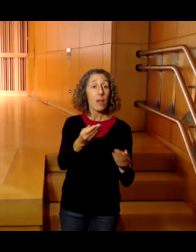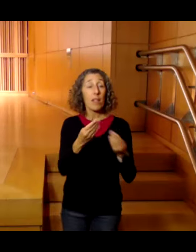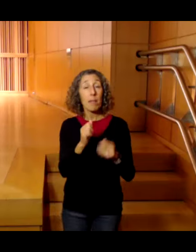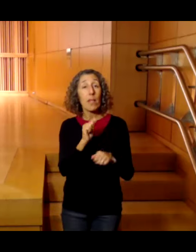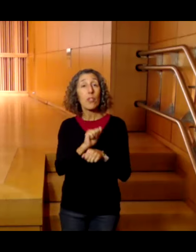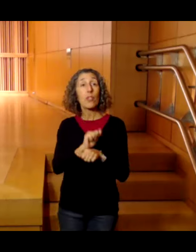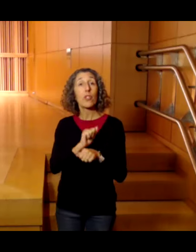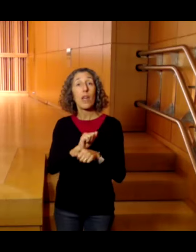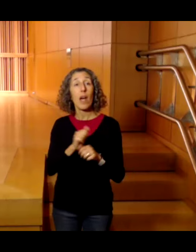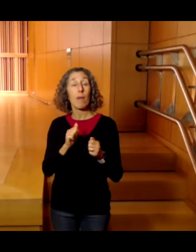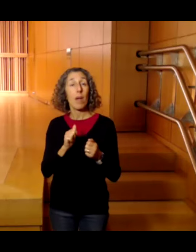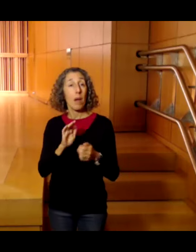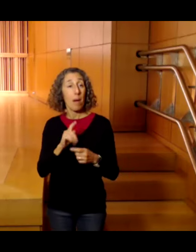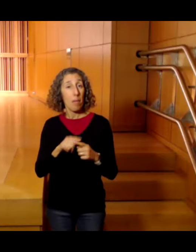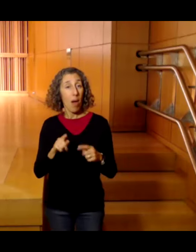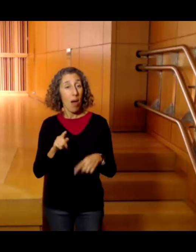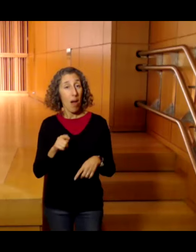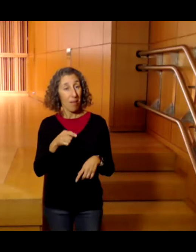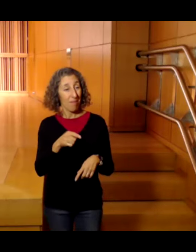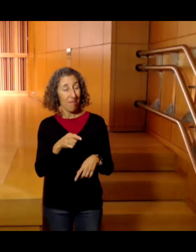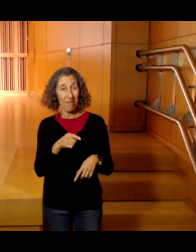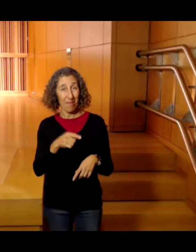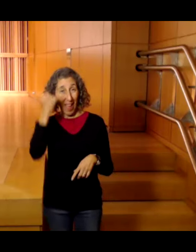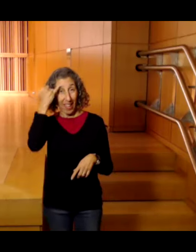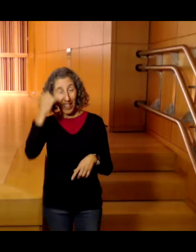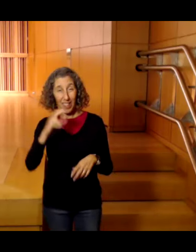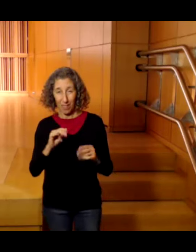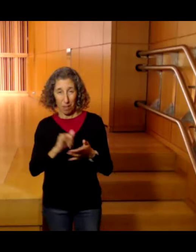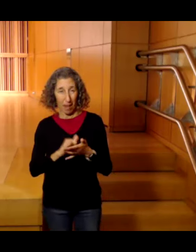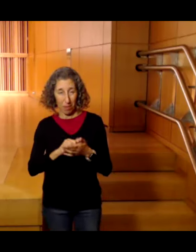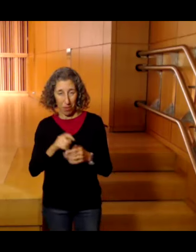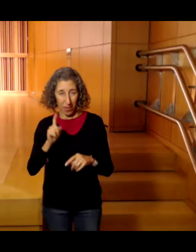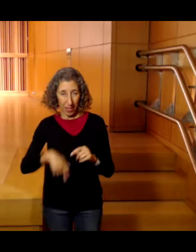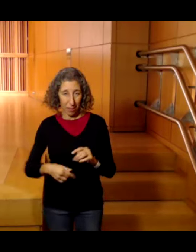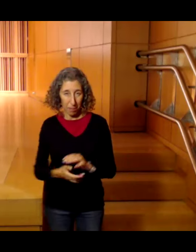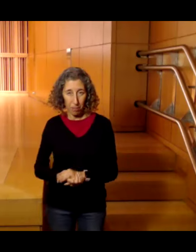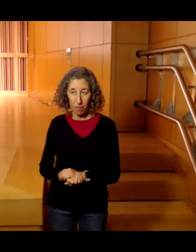But his Popeyed baby was long.